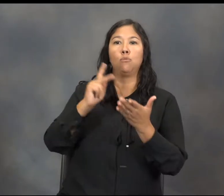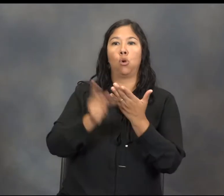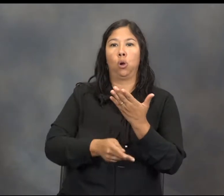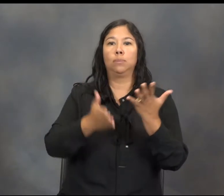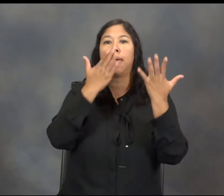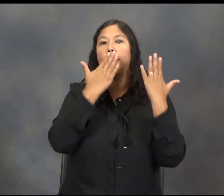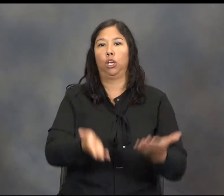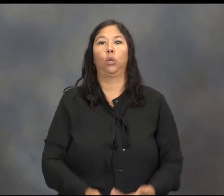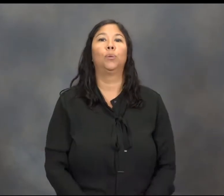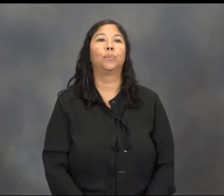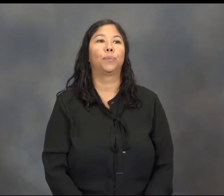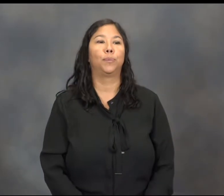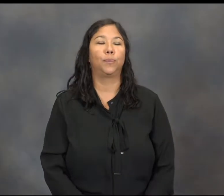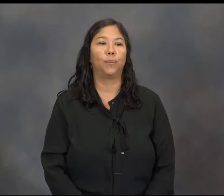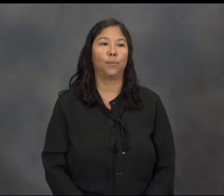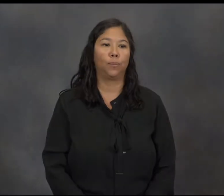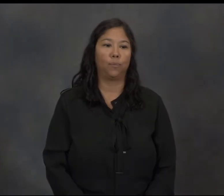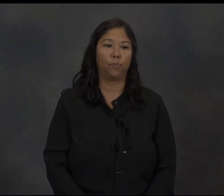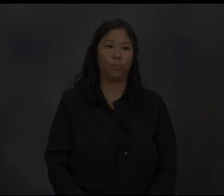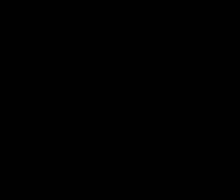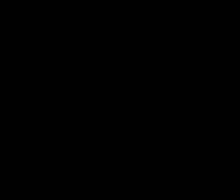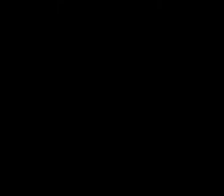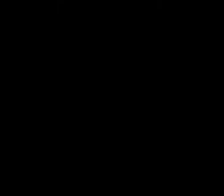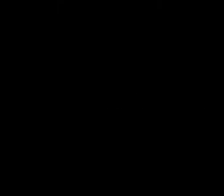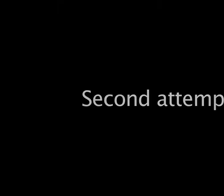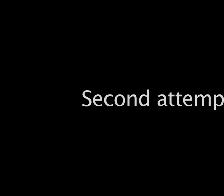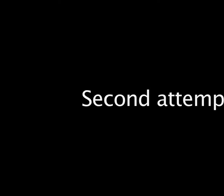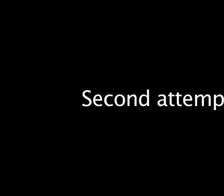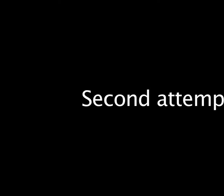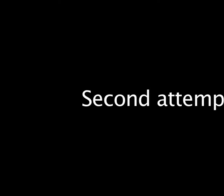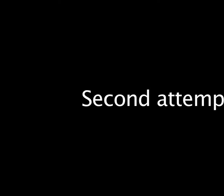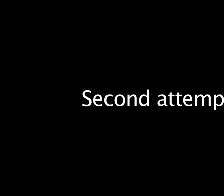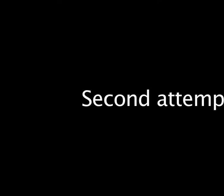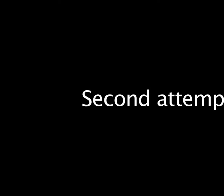Thank you.